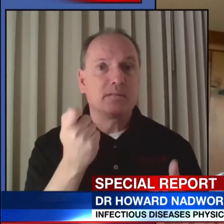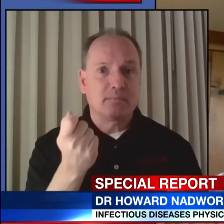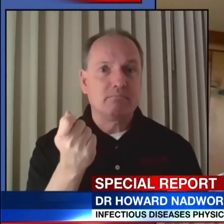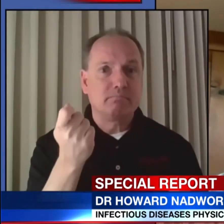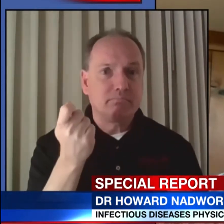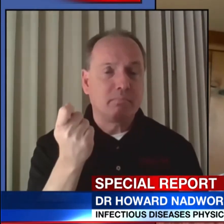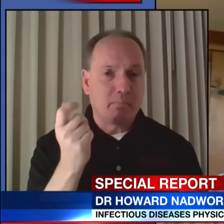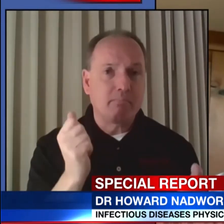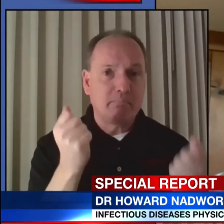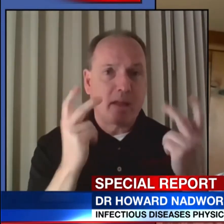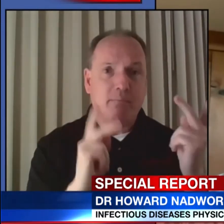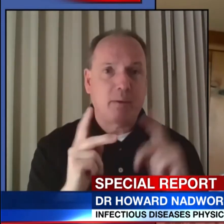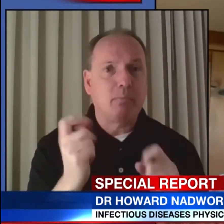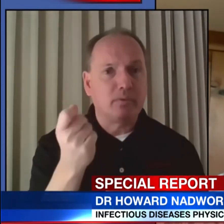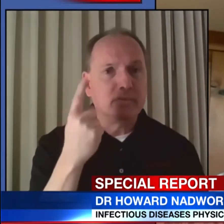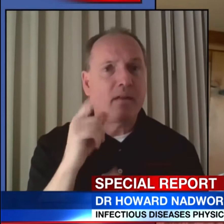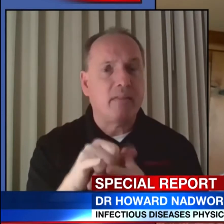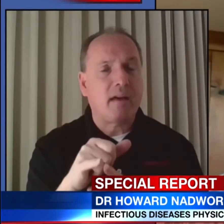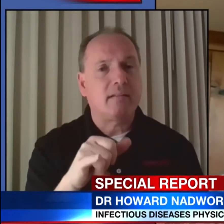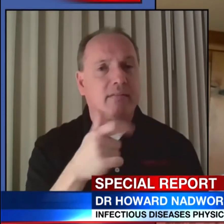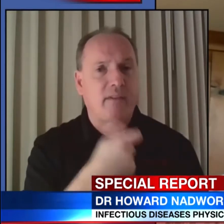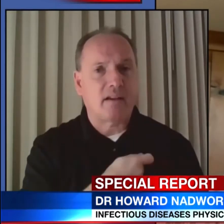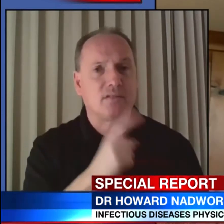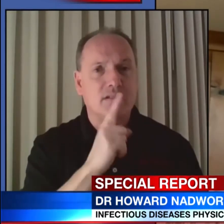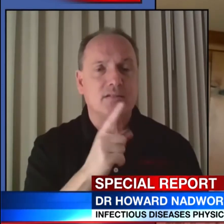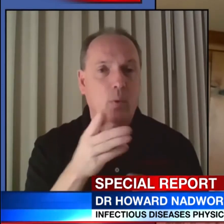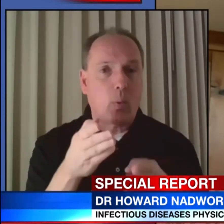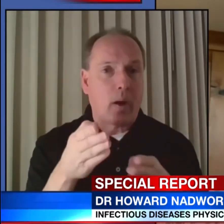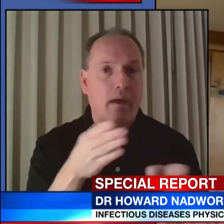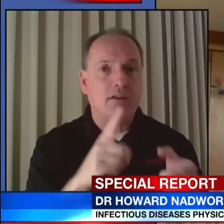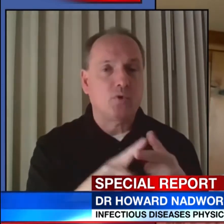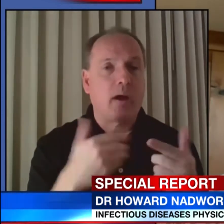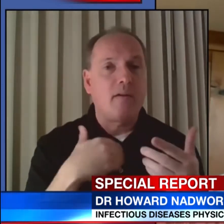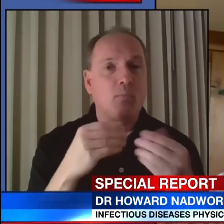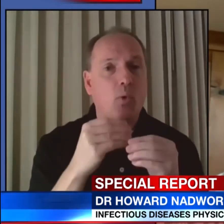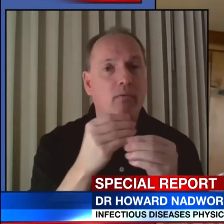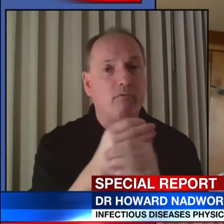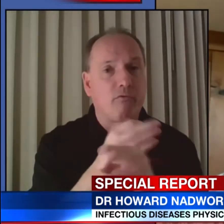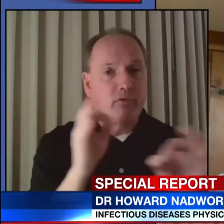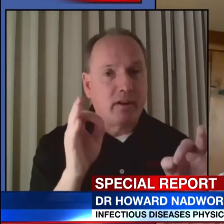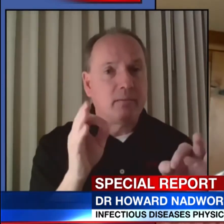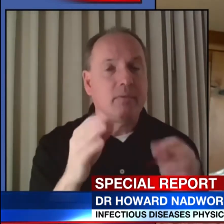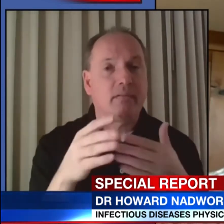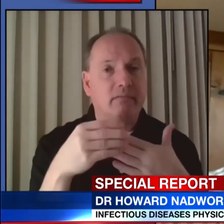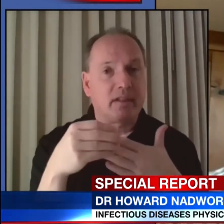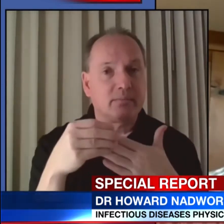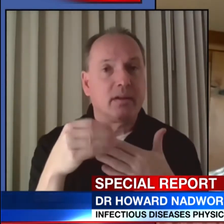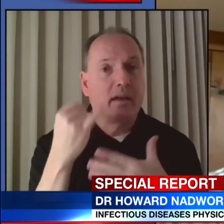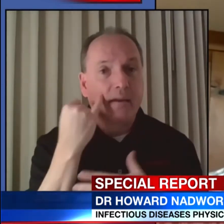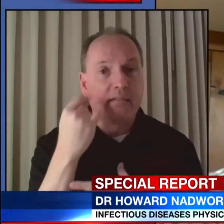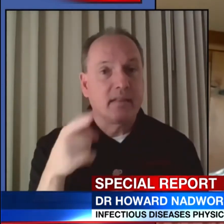INCREASE IN CASES EVERYONE ELSE, I THINK MORE AND MORE PEOPLE WANT TO GET VACCINATED.